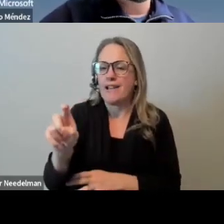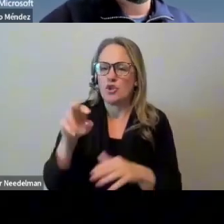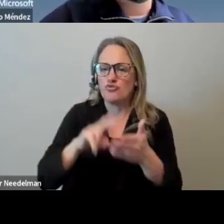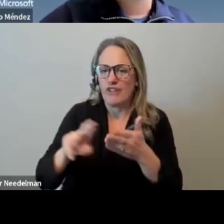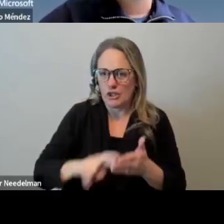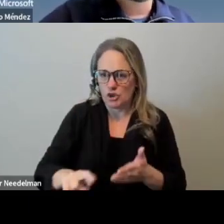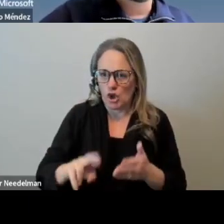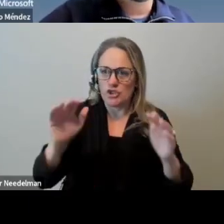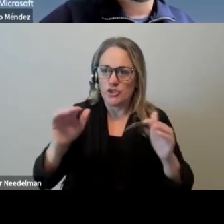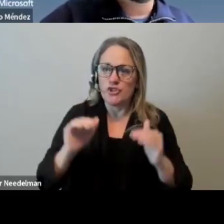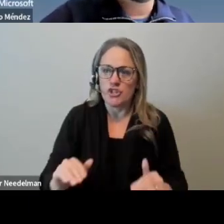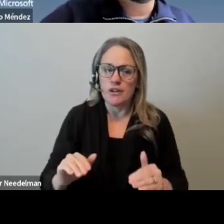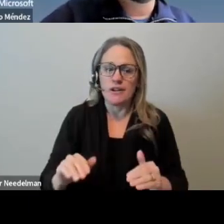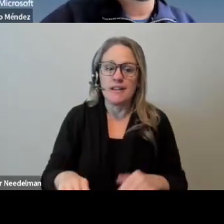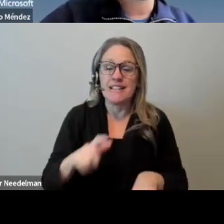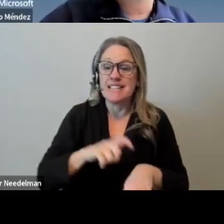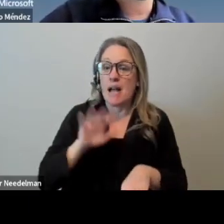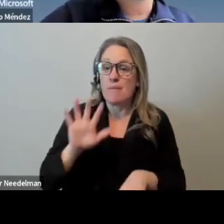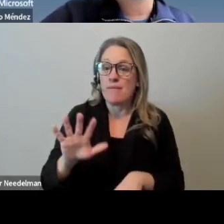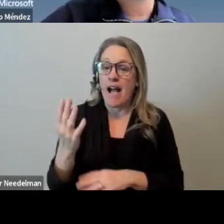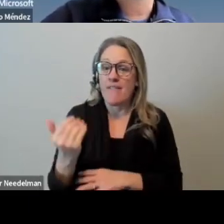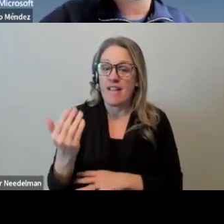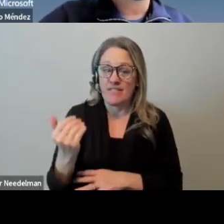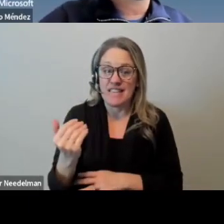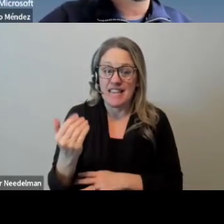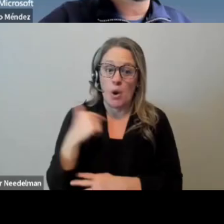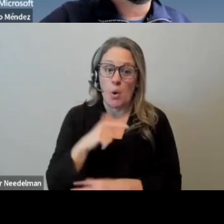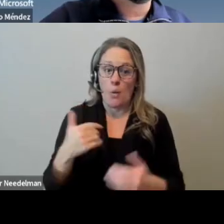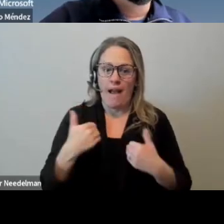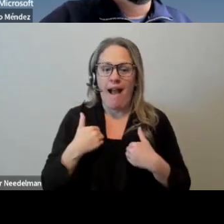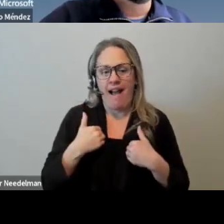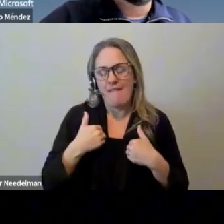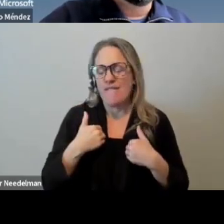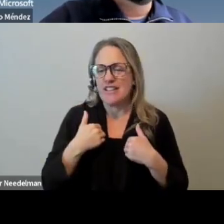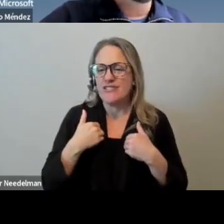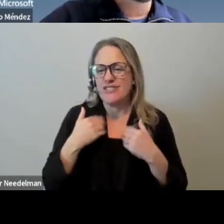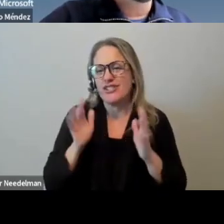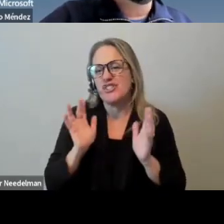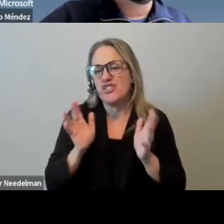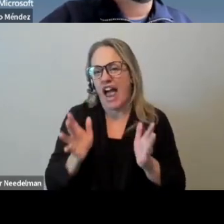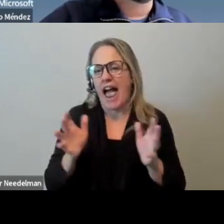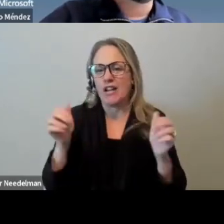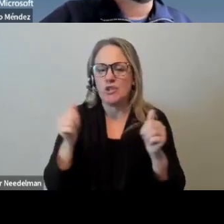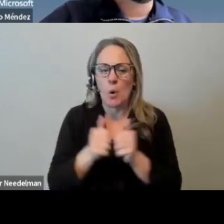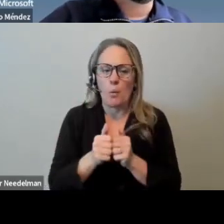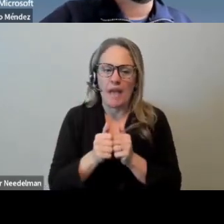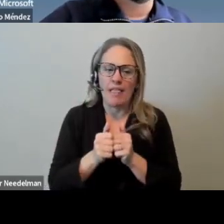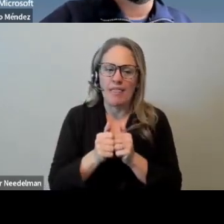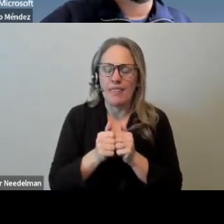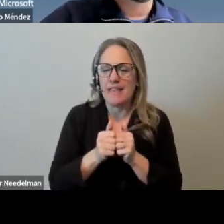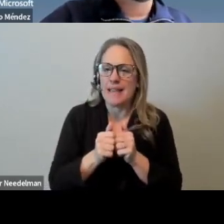And, at 5:15 PM Eastern, we have a fireside chat with emerging accessibility professionals.